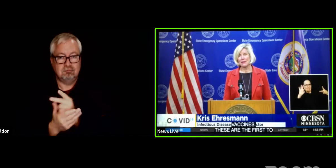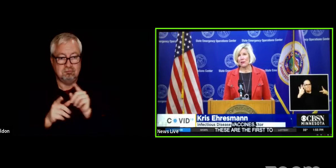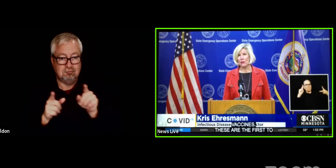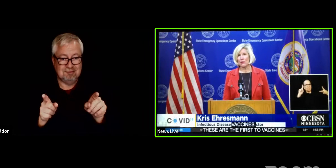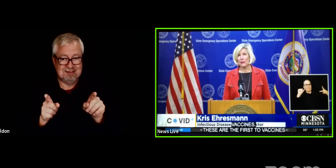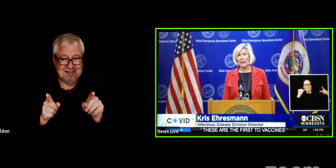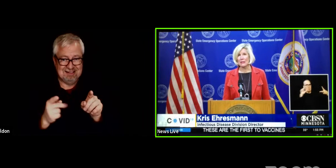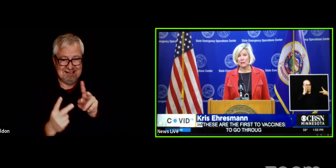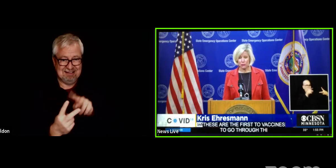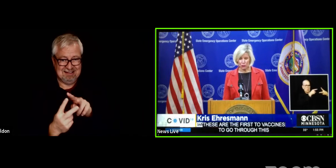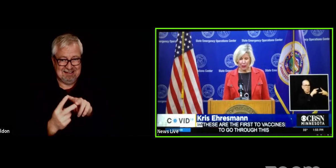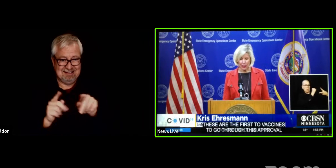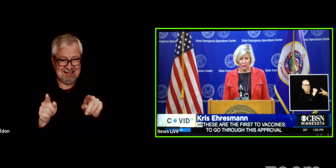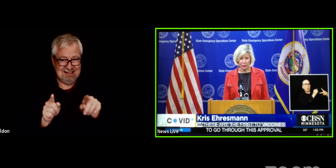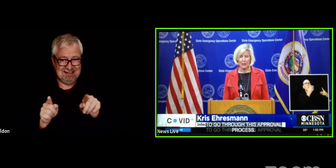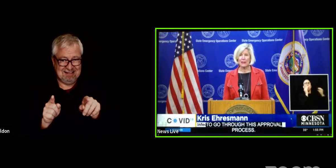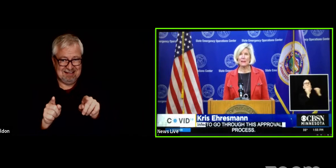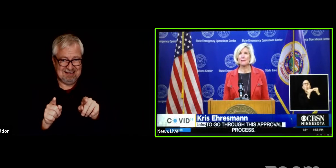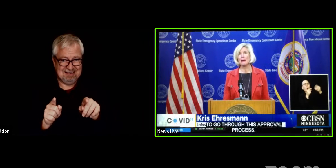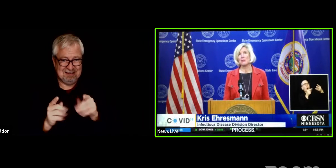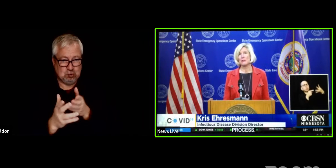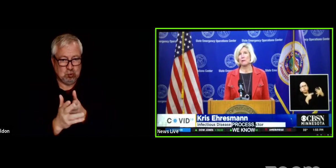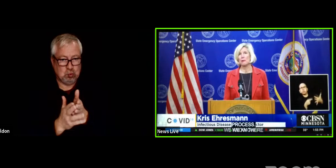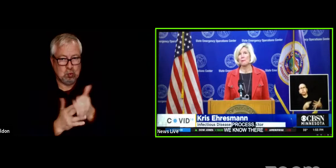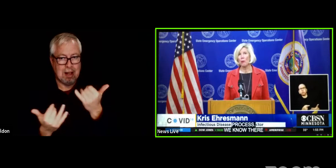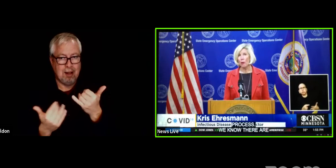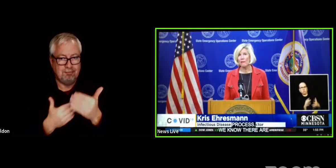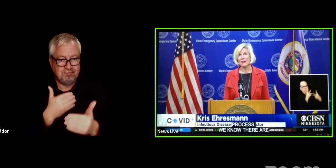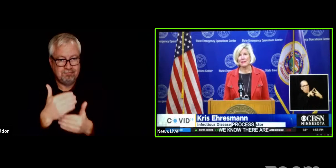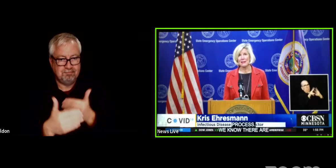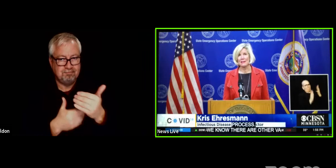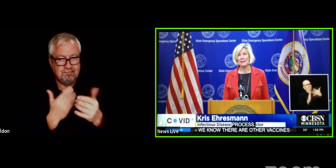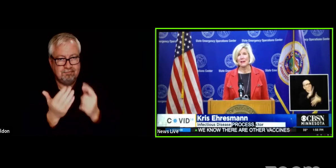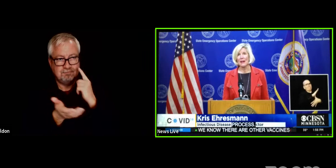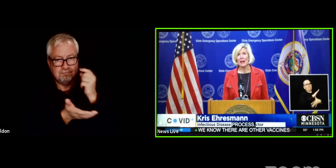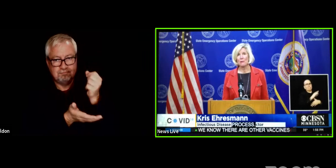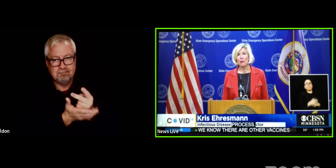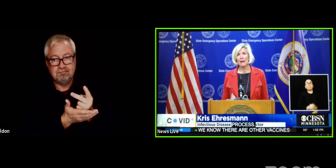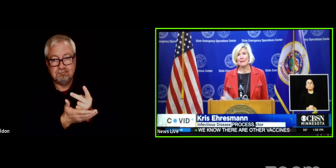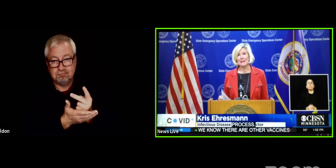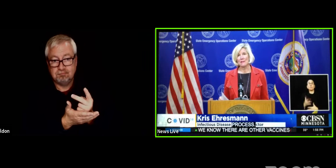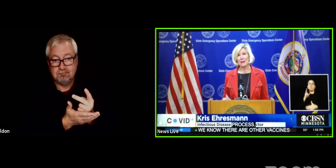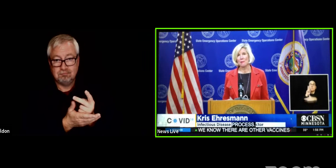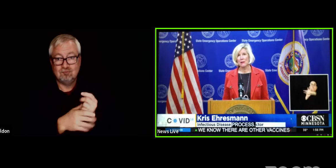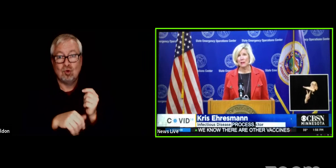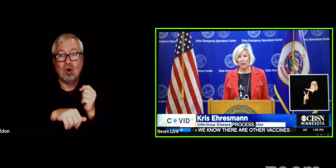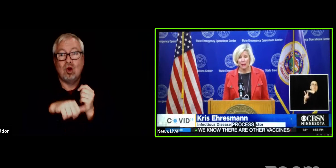THAT ARE CURRENTLY IN CLINICAL TRIALS SO WE CAN EXPECT THAT THERE WILL BE MORE VACCINES AND MORE VACCINE AVAILABILITY